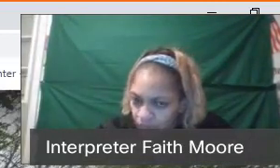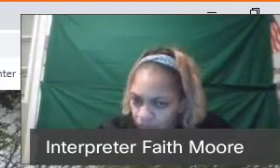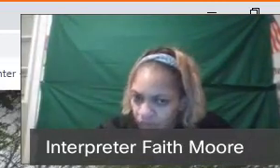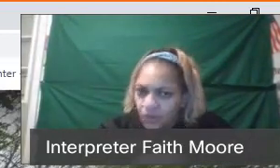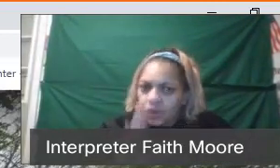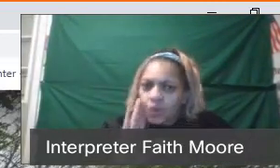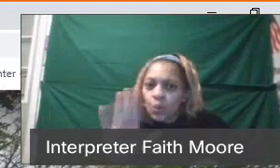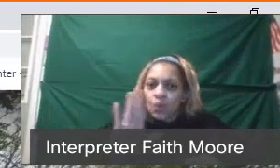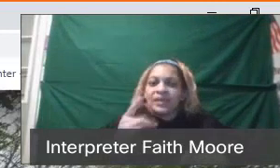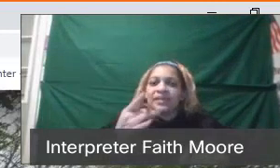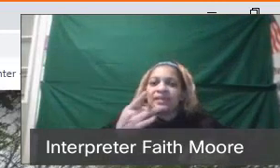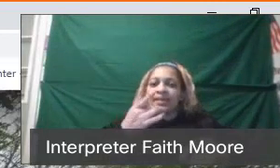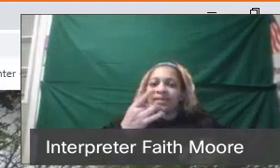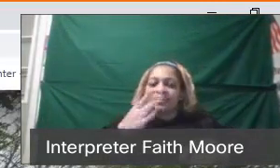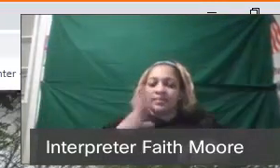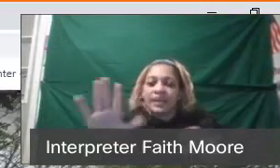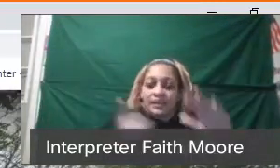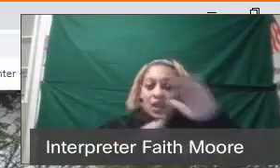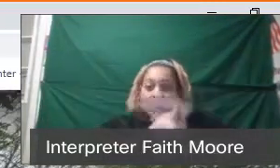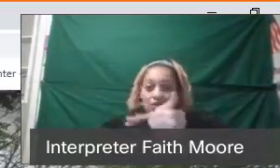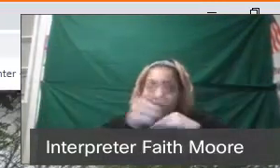Being included in the project, I'm not sure there's some.